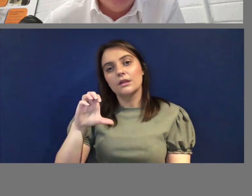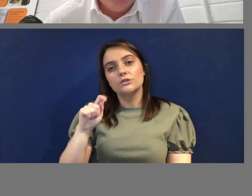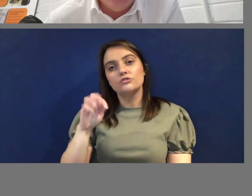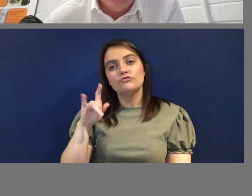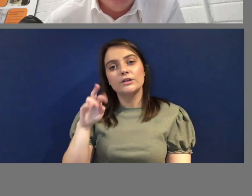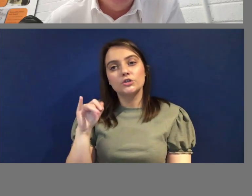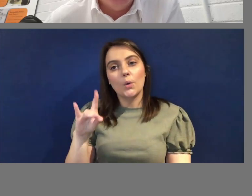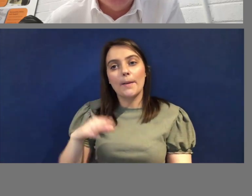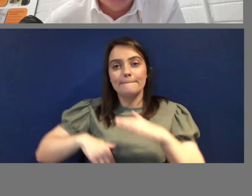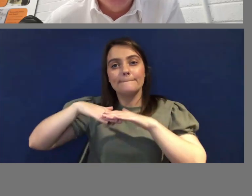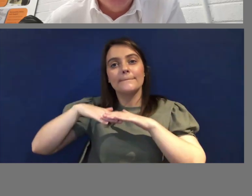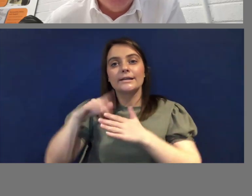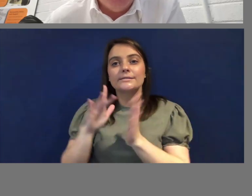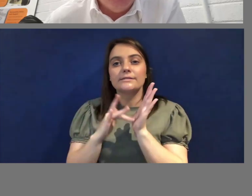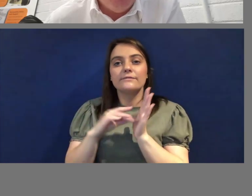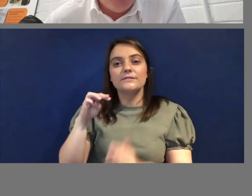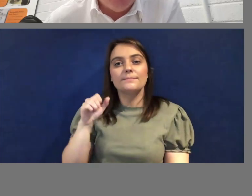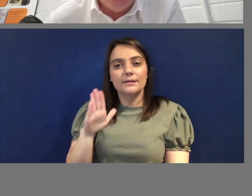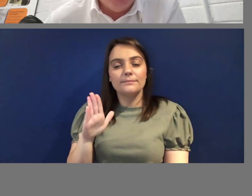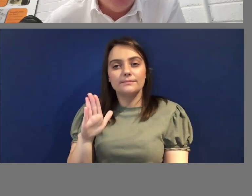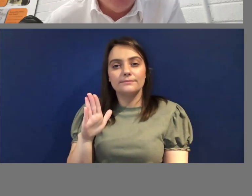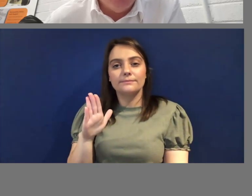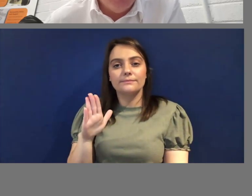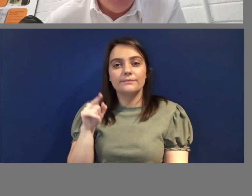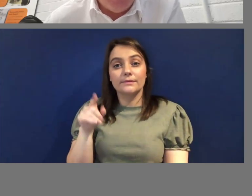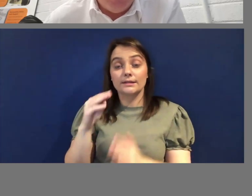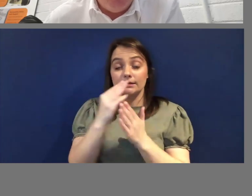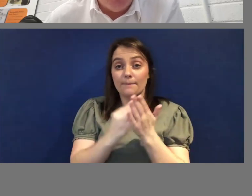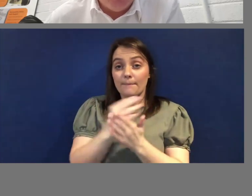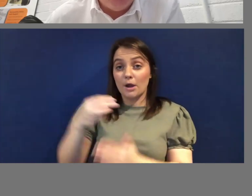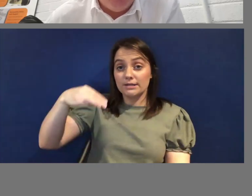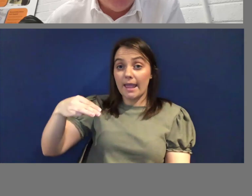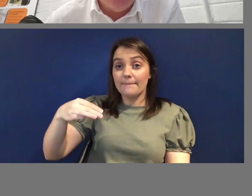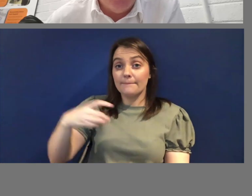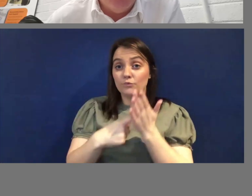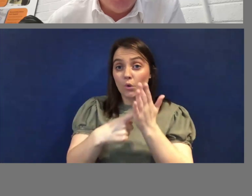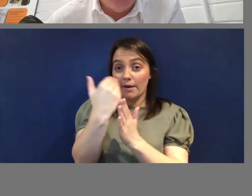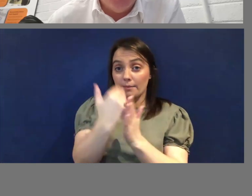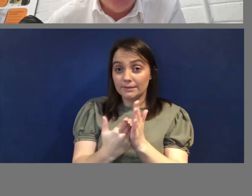height of 15 mm that's a part M requirement and then we also have to balance the weathering